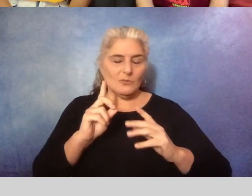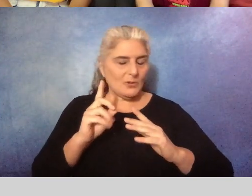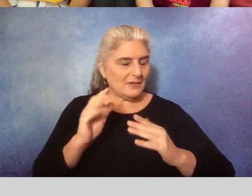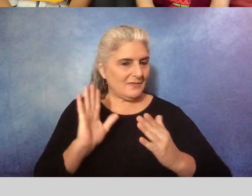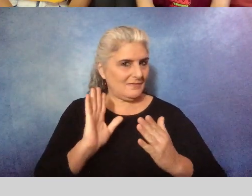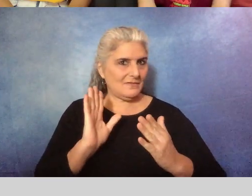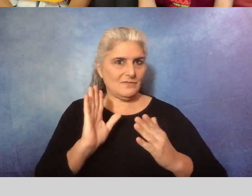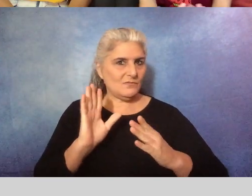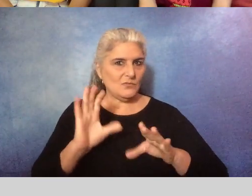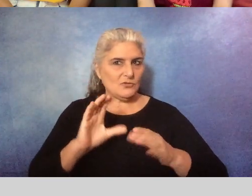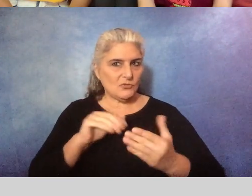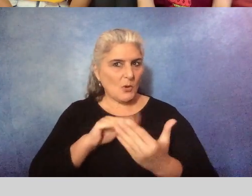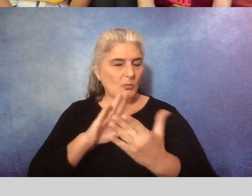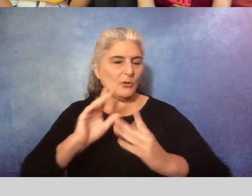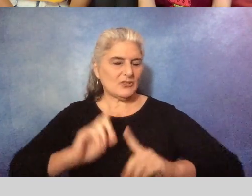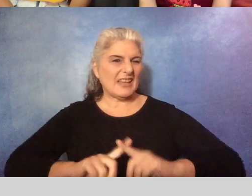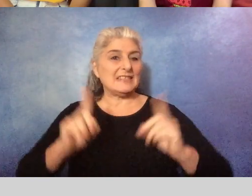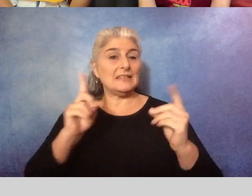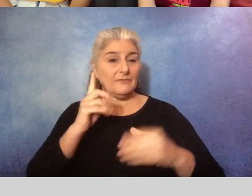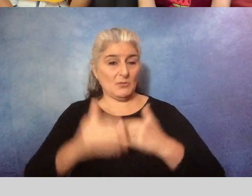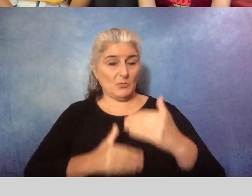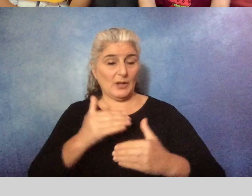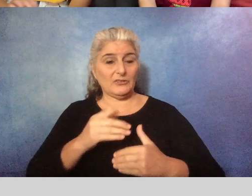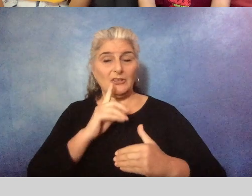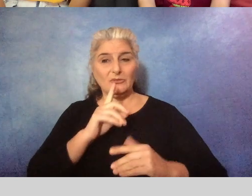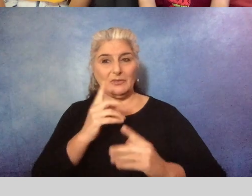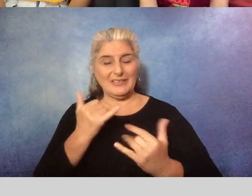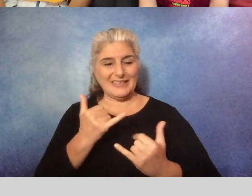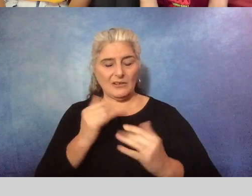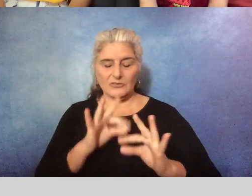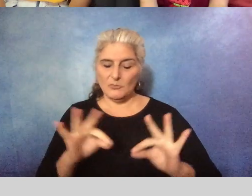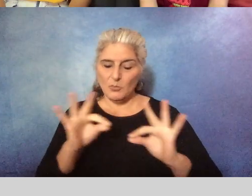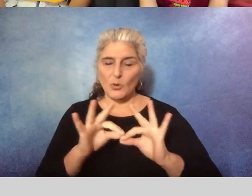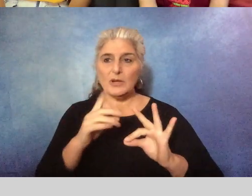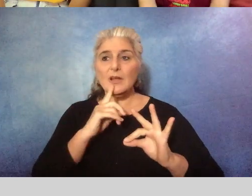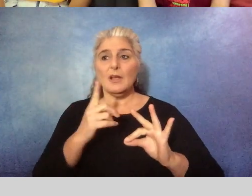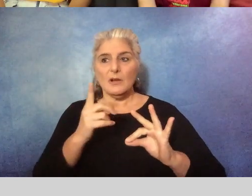in this new process that we built that's the spec meeting.